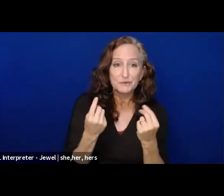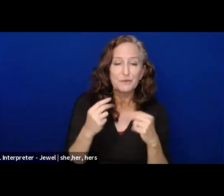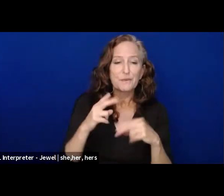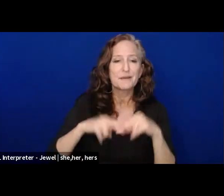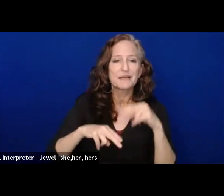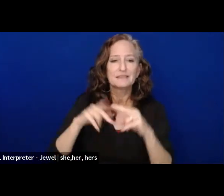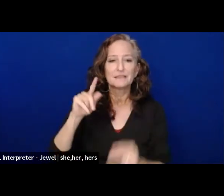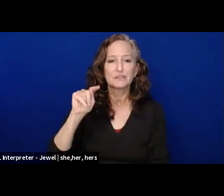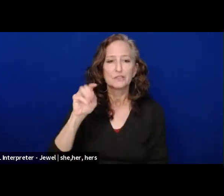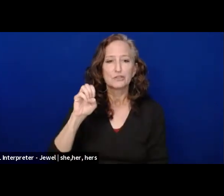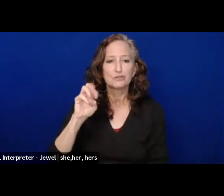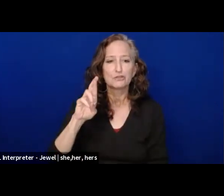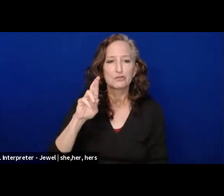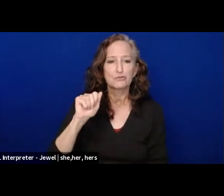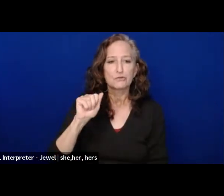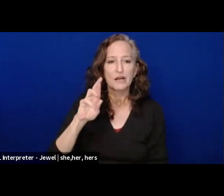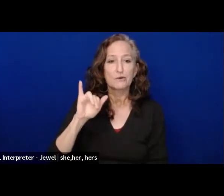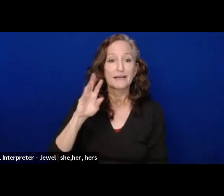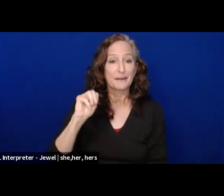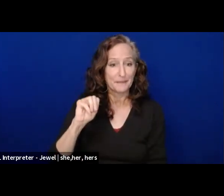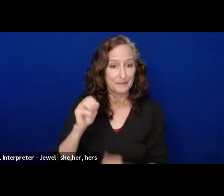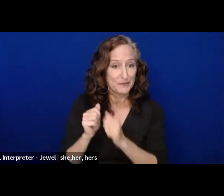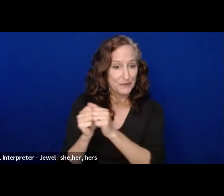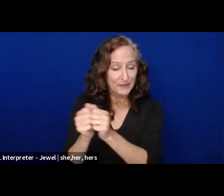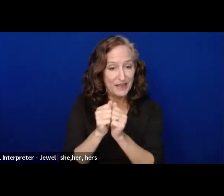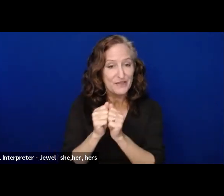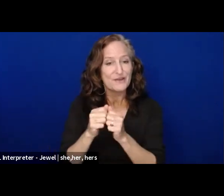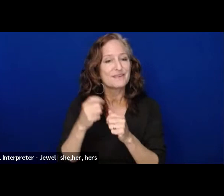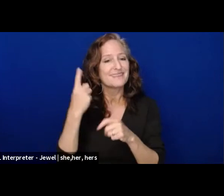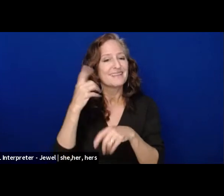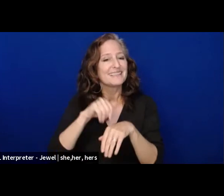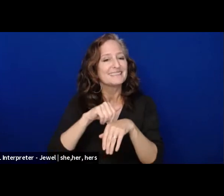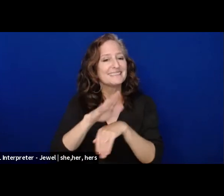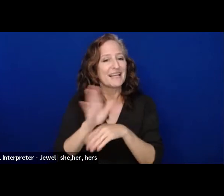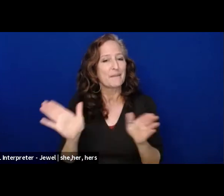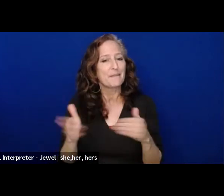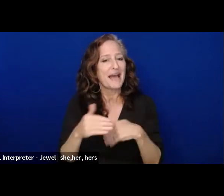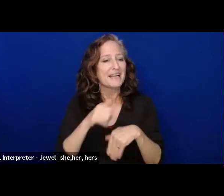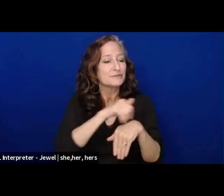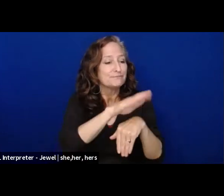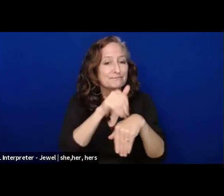They got this package in the mail and all worked on them together. Little fun activities.